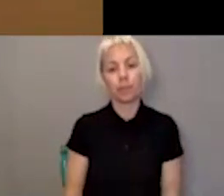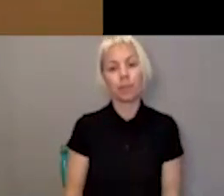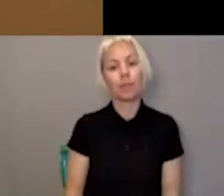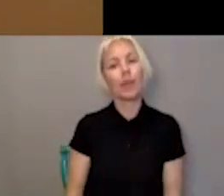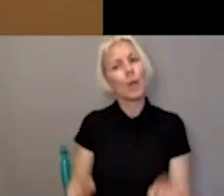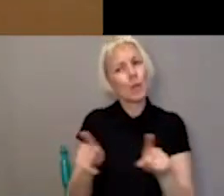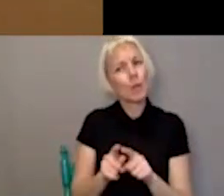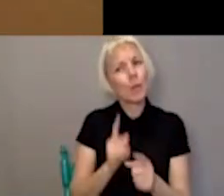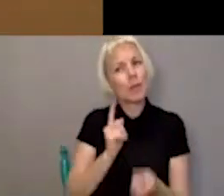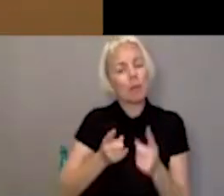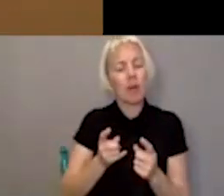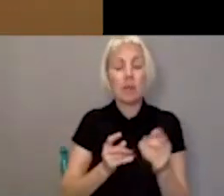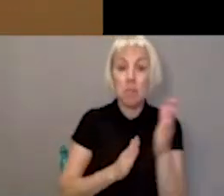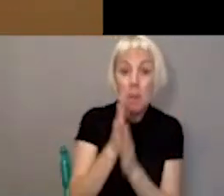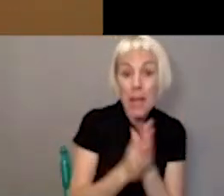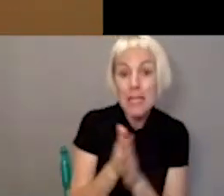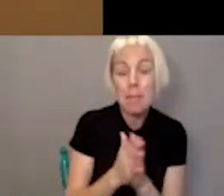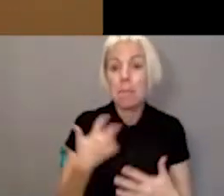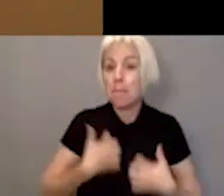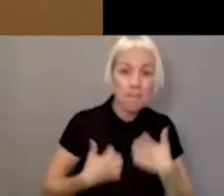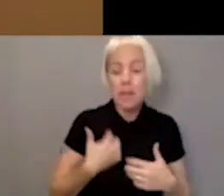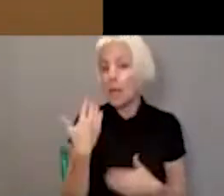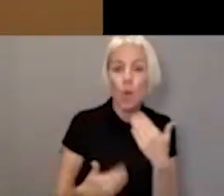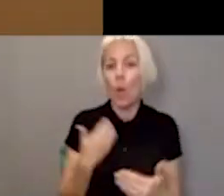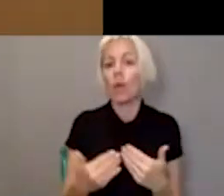all the time. But so long as you come from a perspective of wanting to listen, of wanting